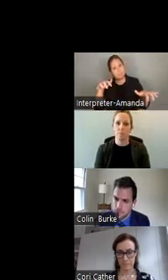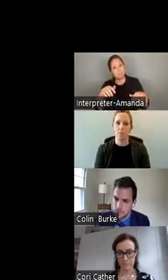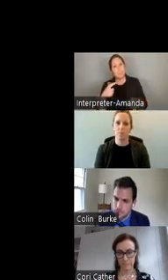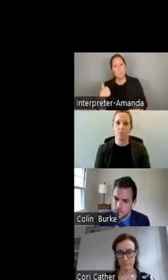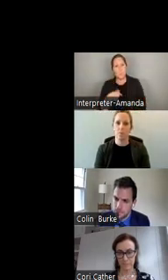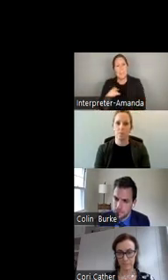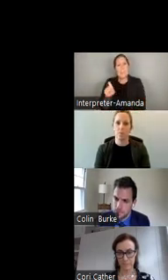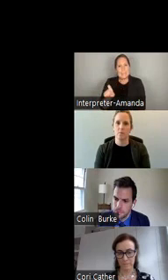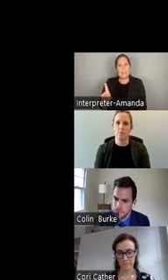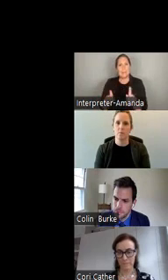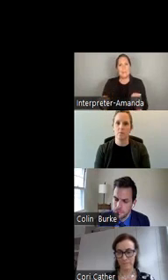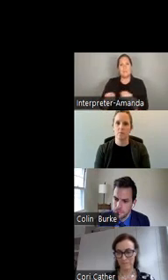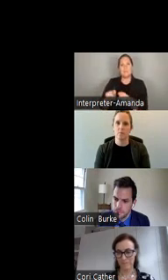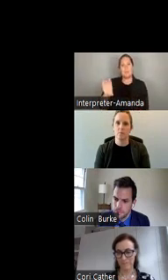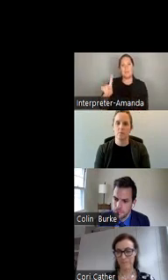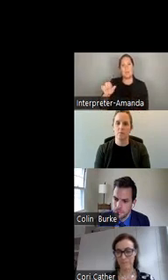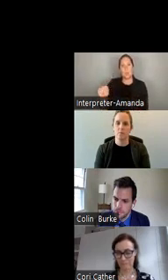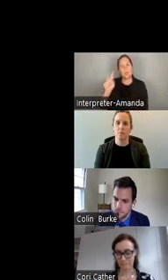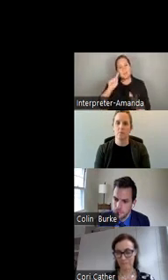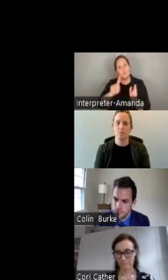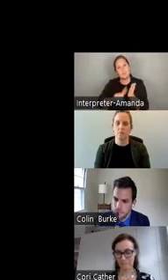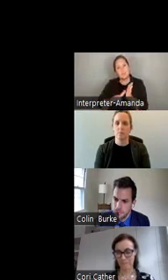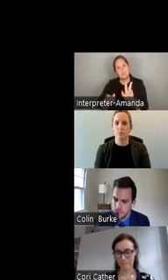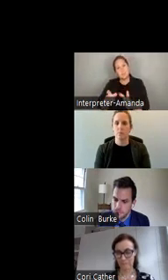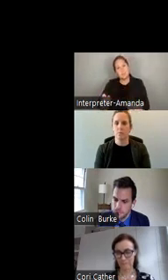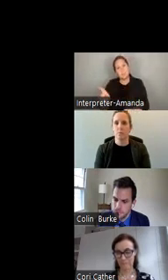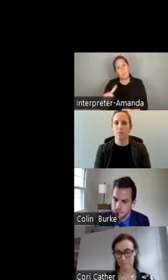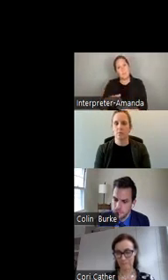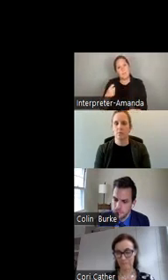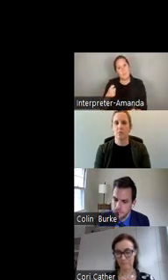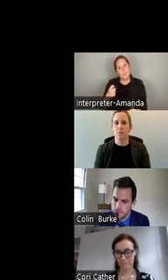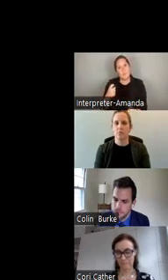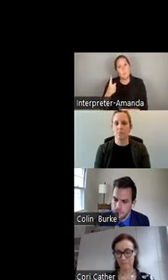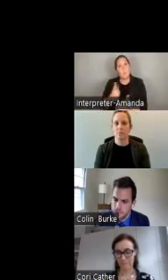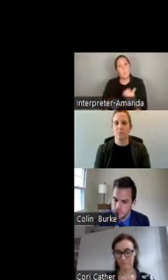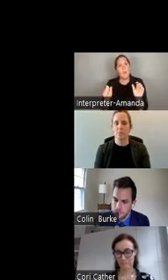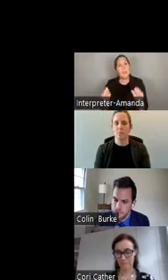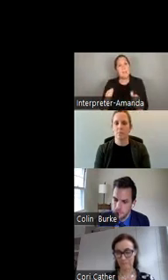more where that exactly is coming from and and and what can foster that resilience but I think in my